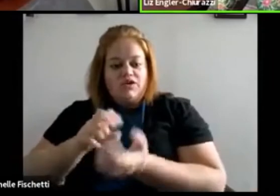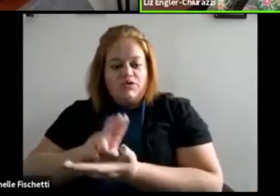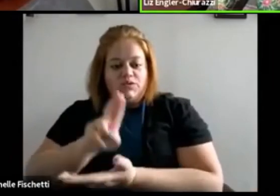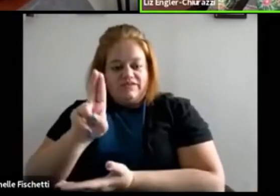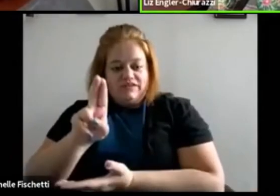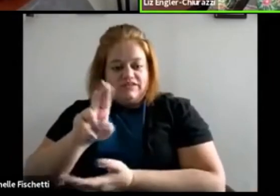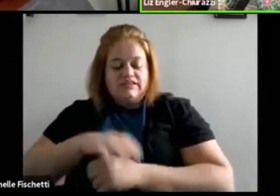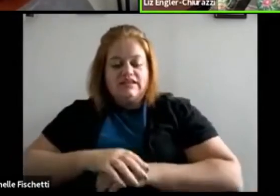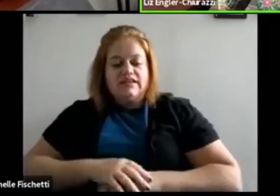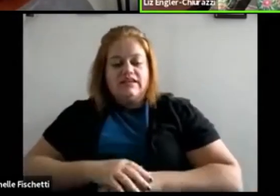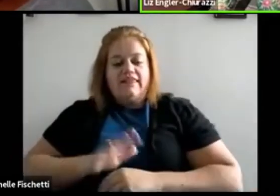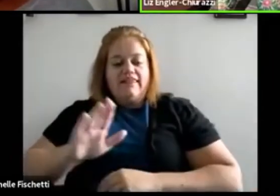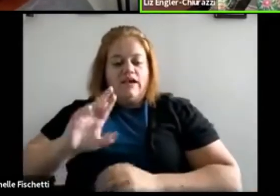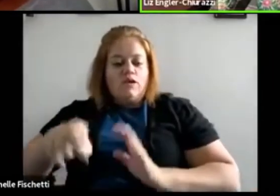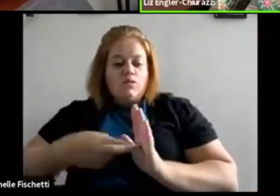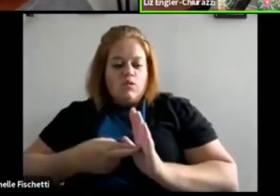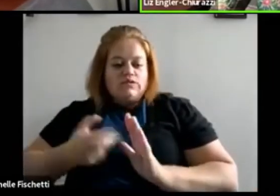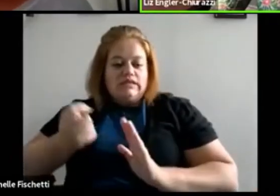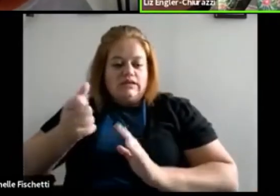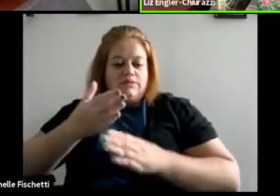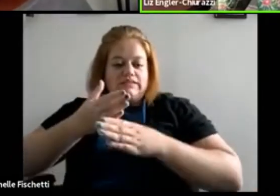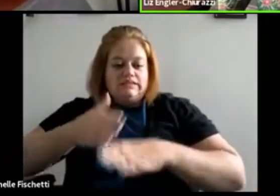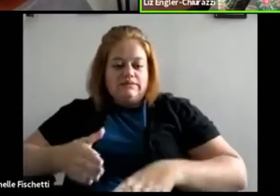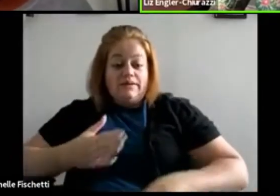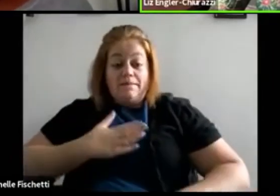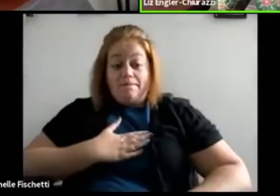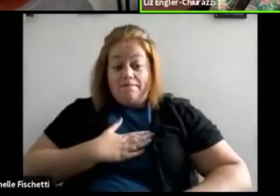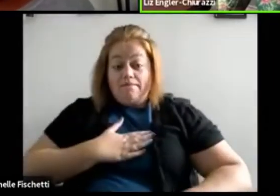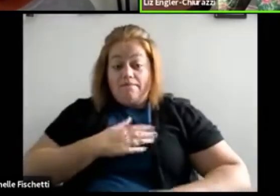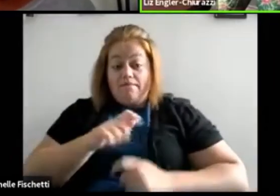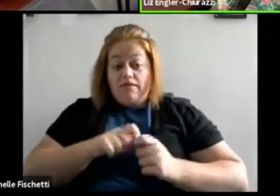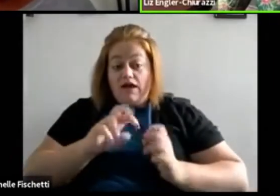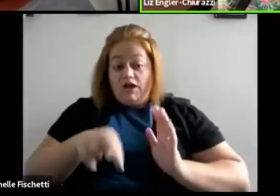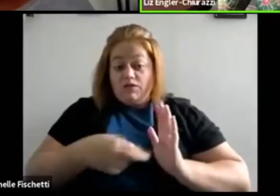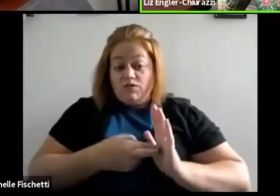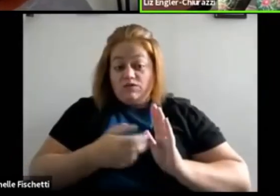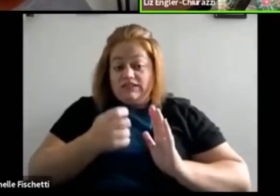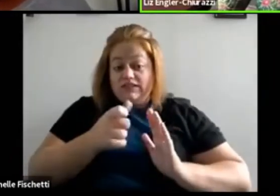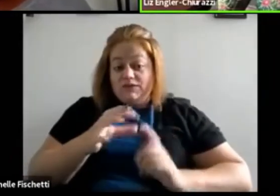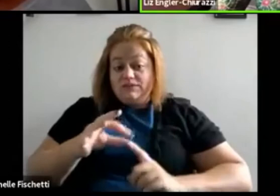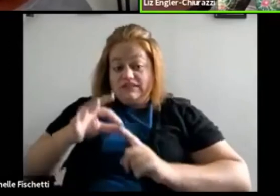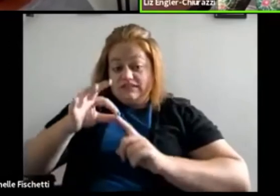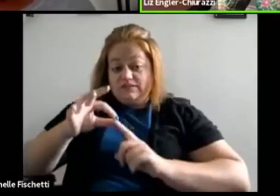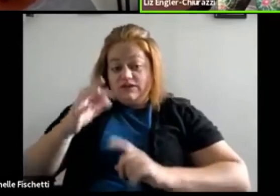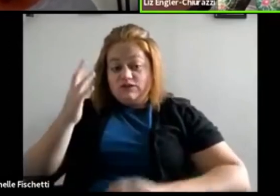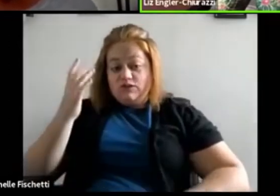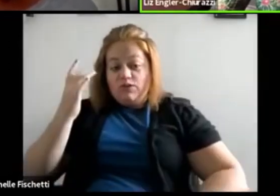their role is somewhat split. My role is a little bit special because I get to